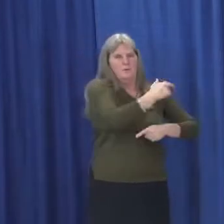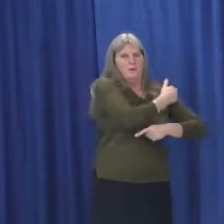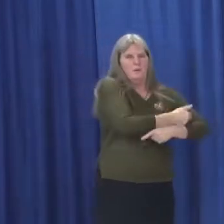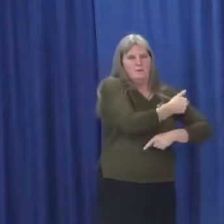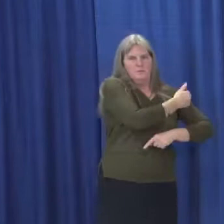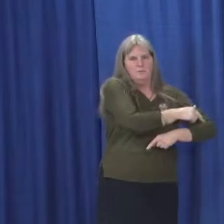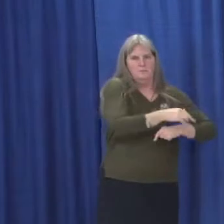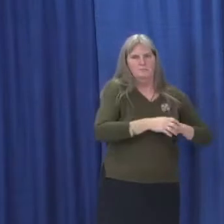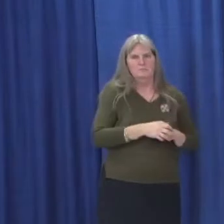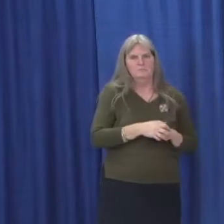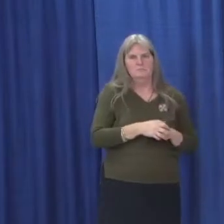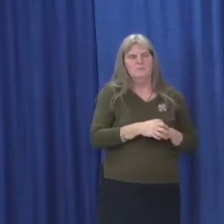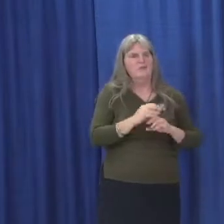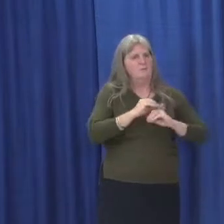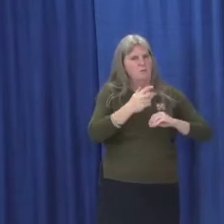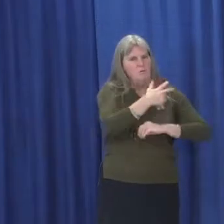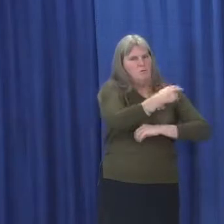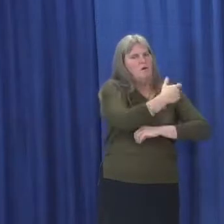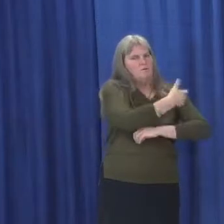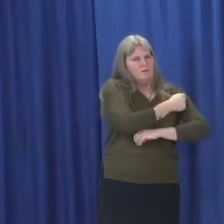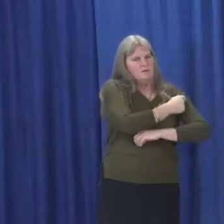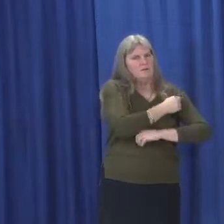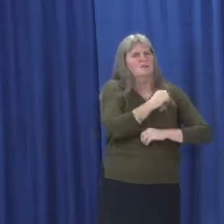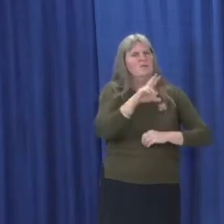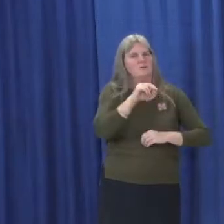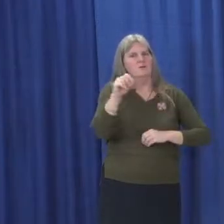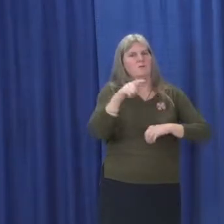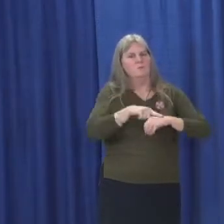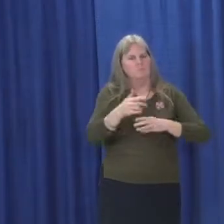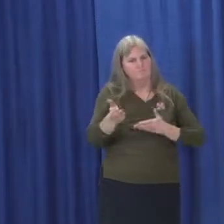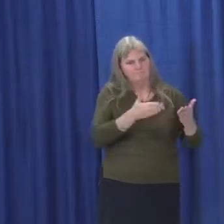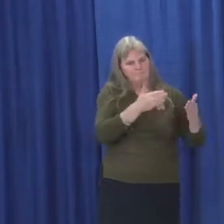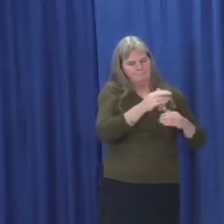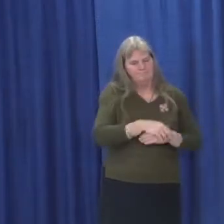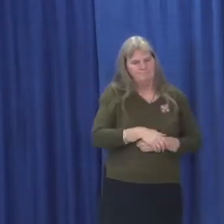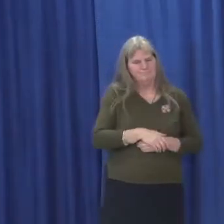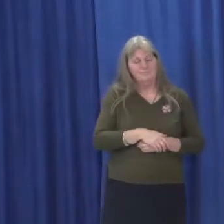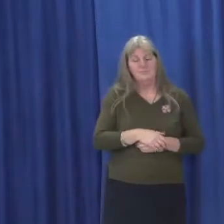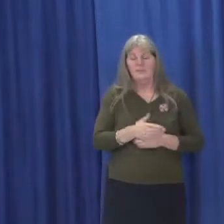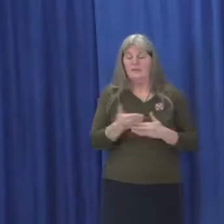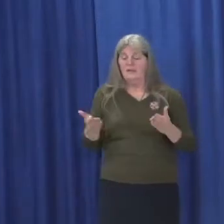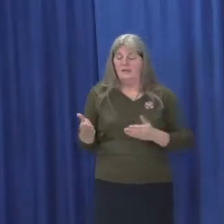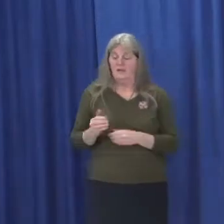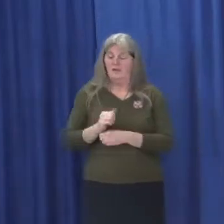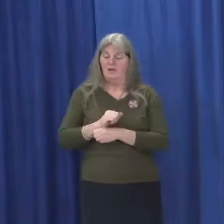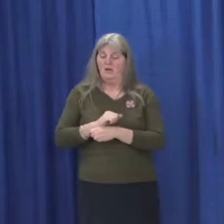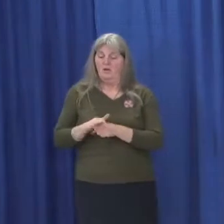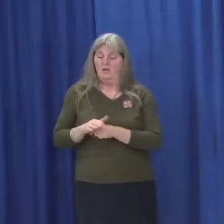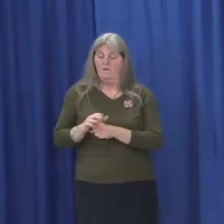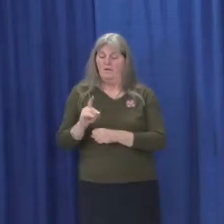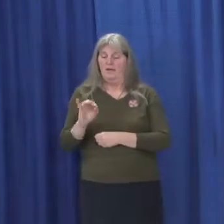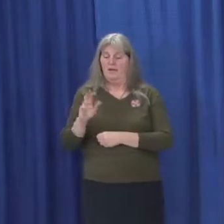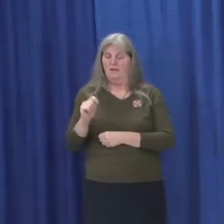the vaccinated. The Delta variant is a dominant variant in the Yukon and it's